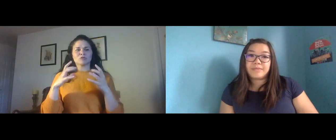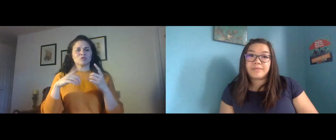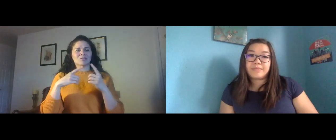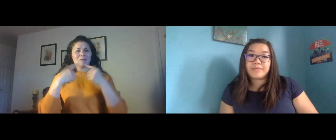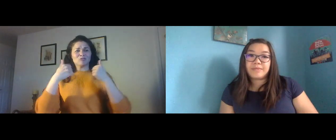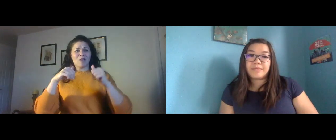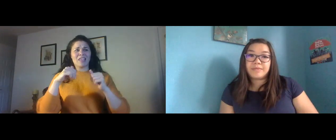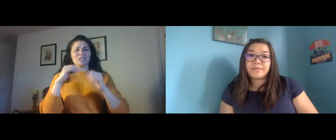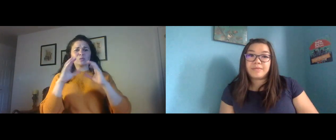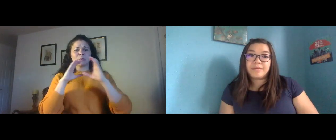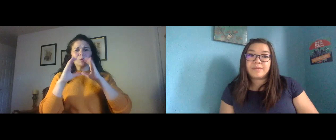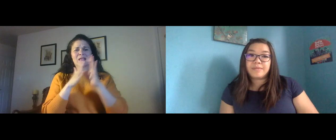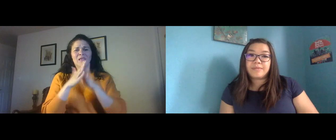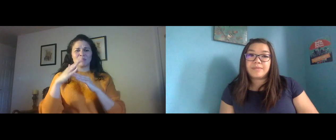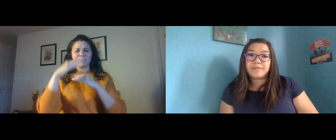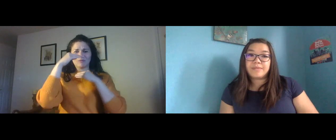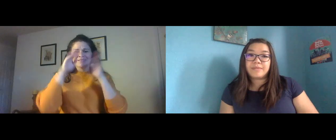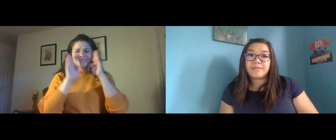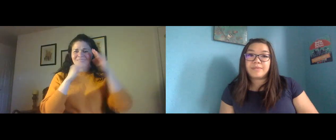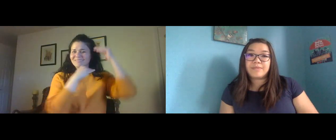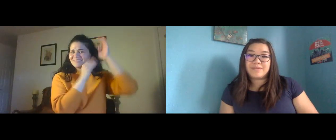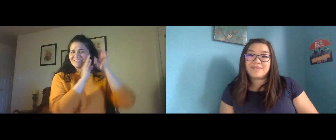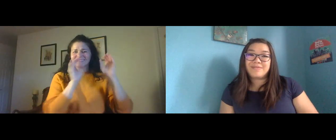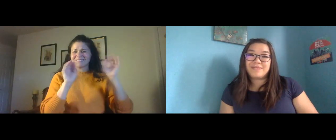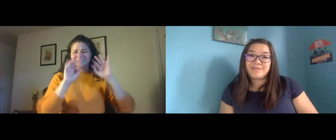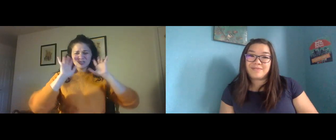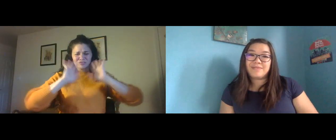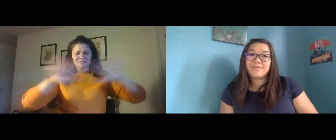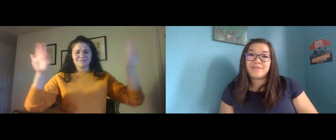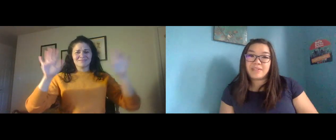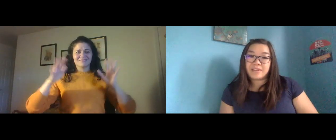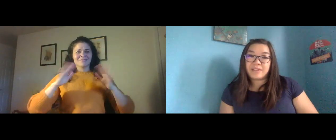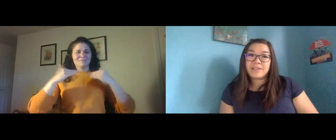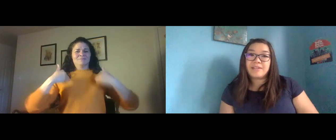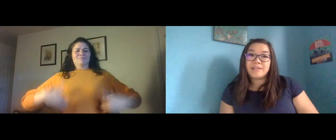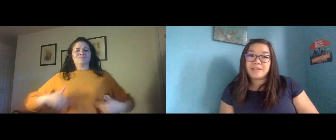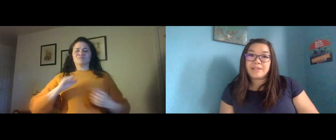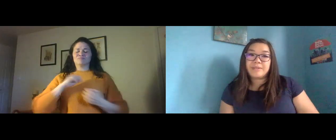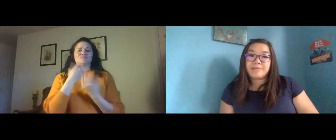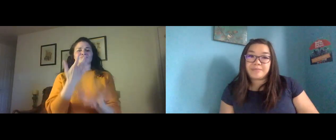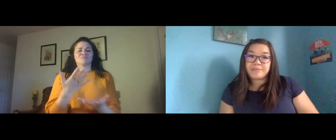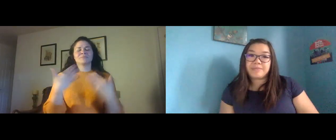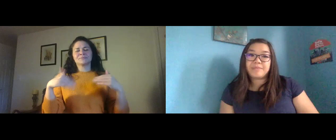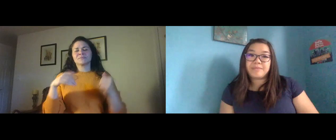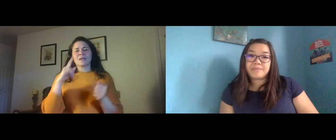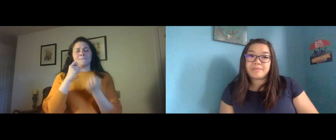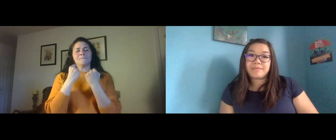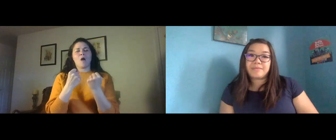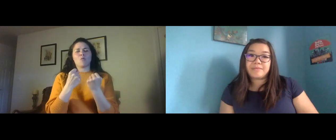trying to communicate through these hearing-centric channels...none of that! The physical expression was such a powerful force in keeping my soul going;